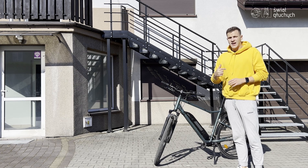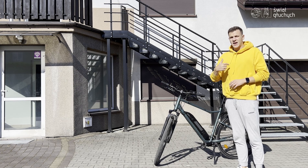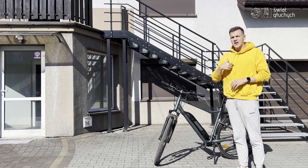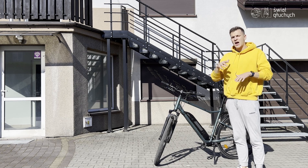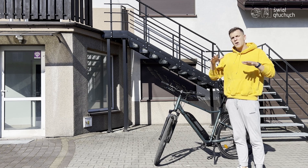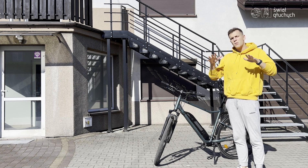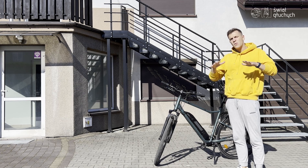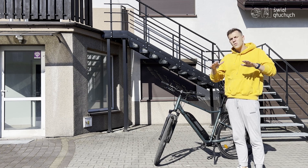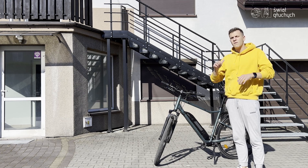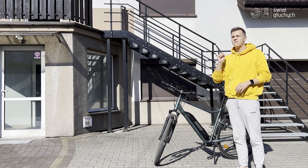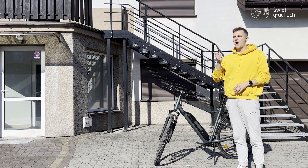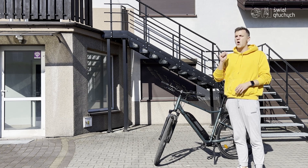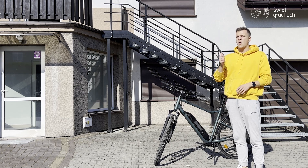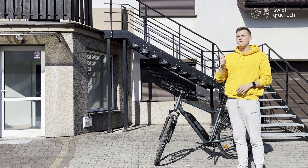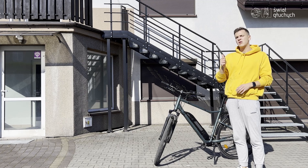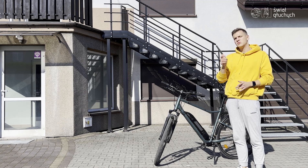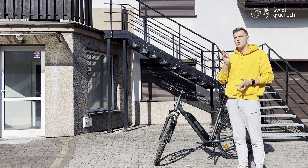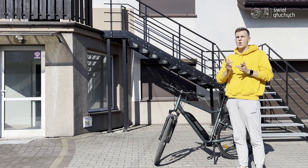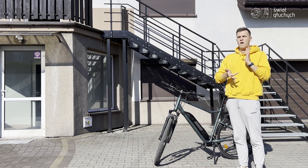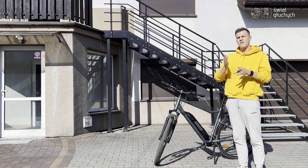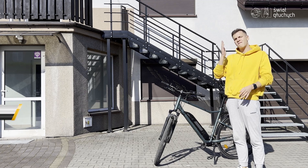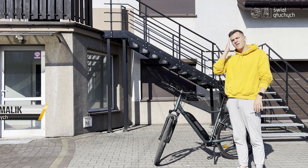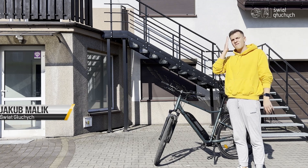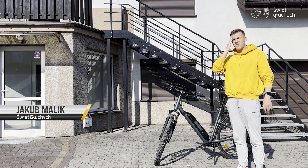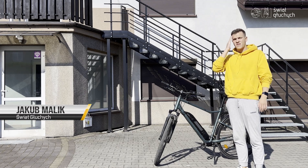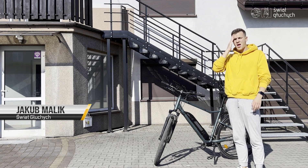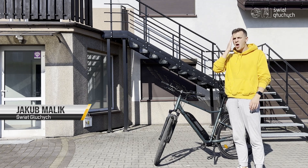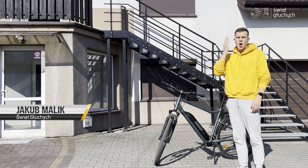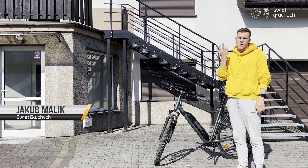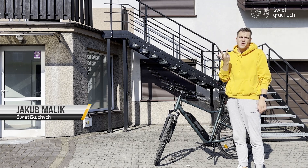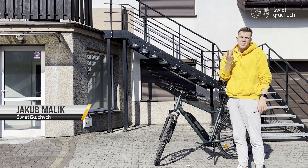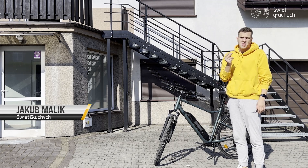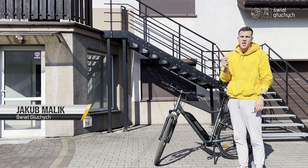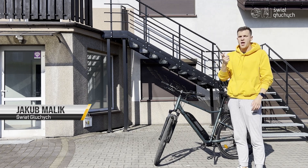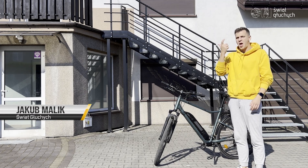I'm not some kind of bike expert.